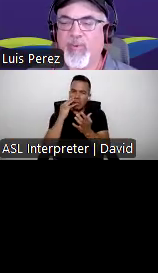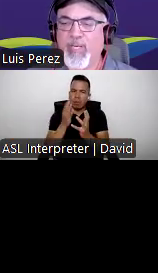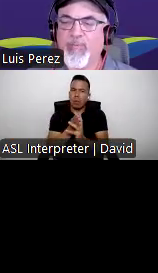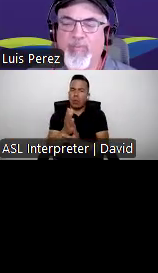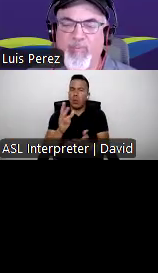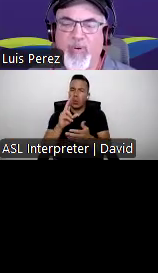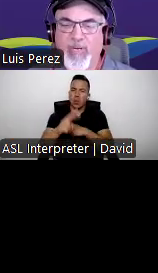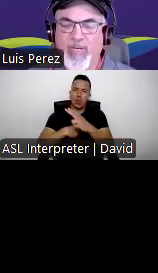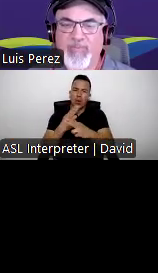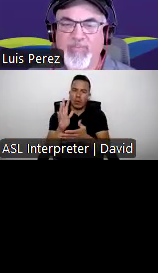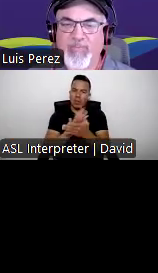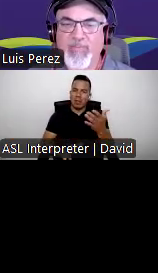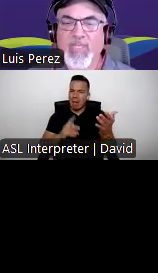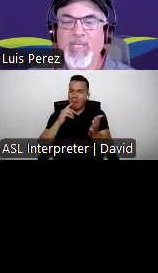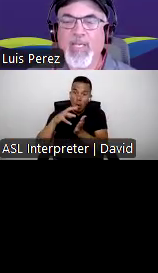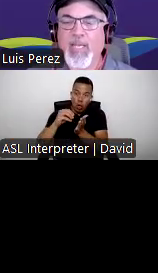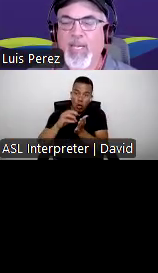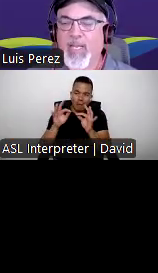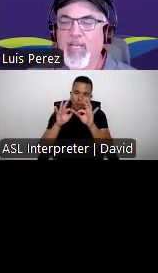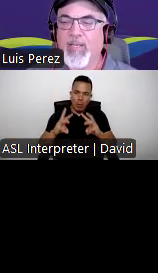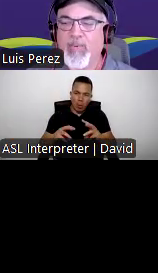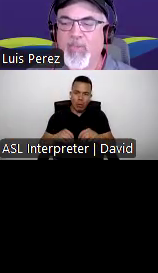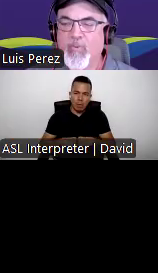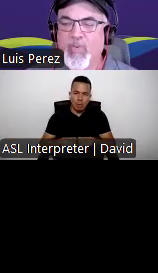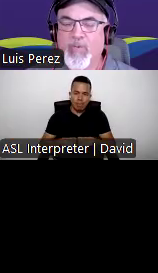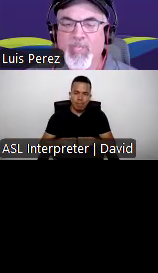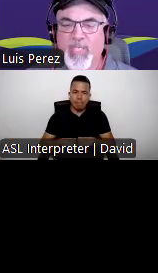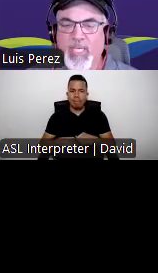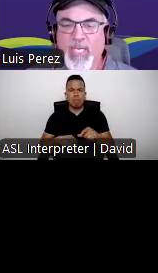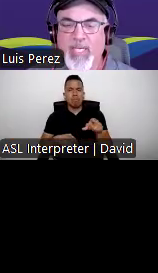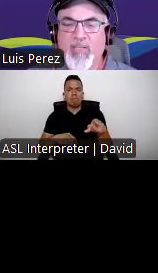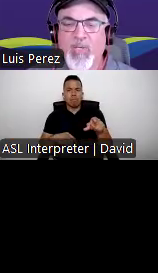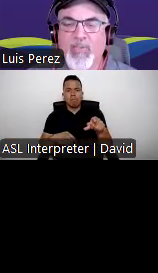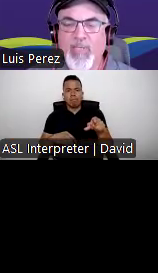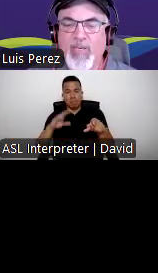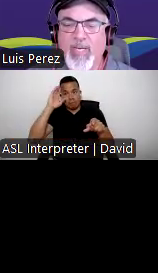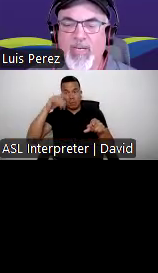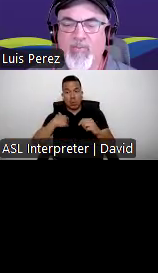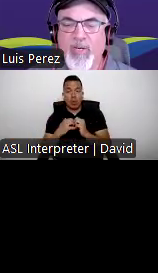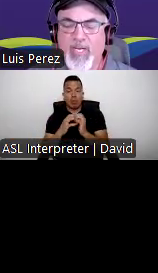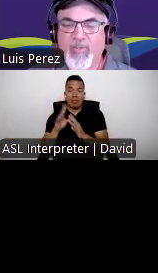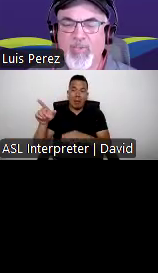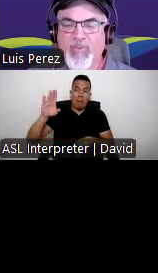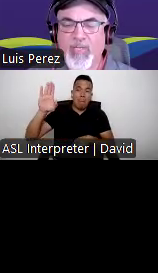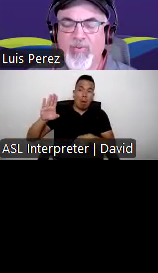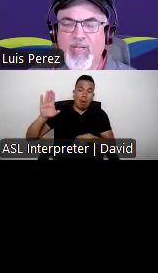learning framework. And even though we originated in the Boston area, we are now distributed around